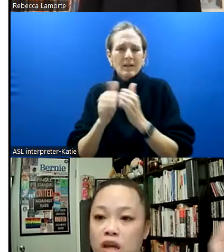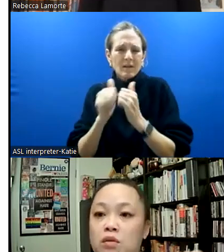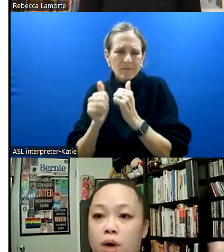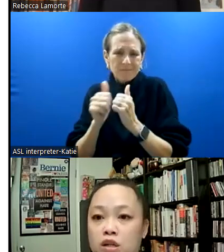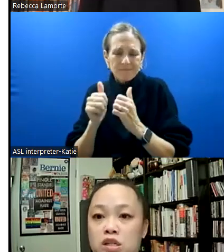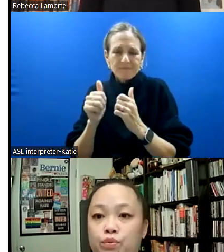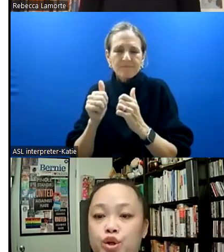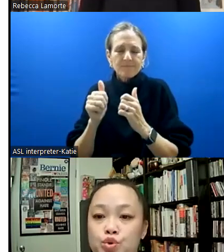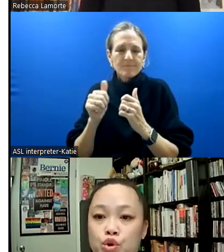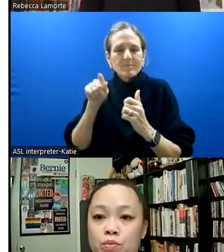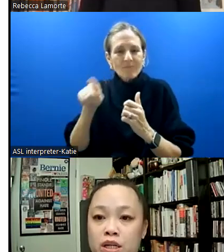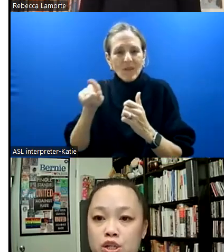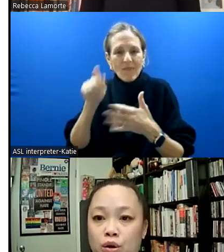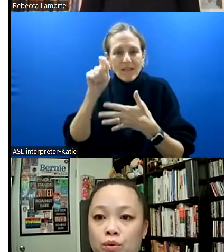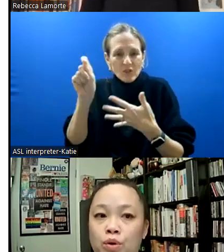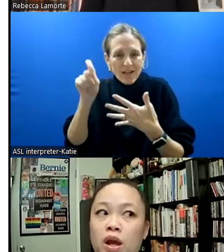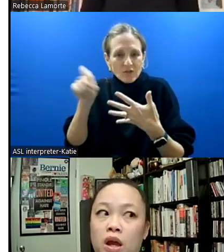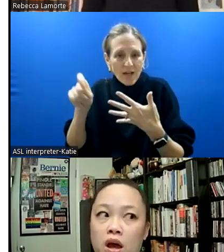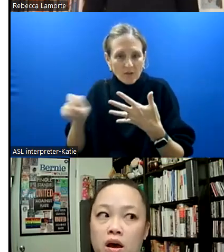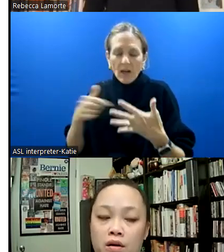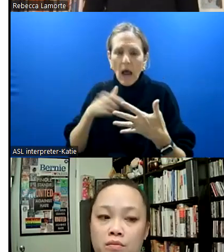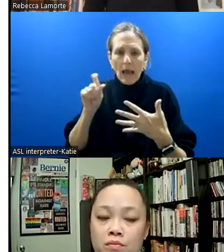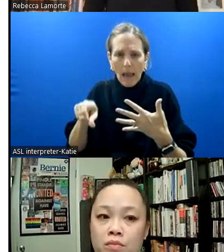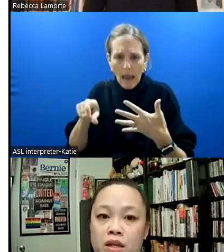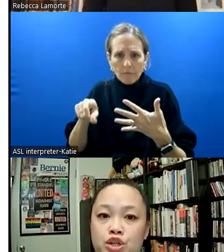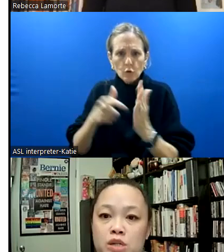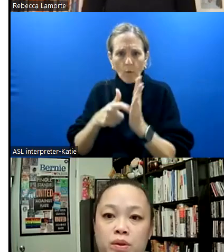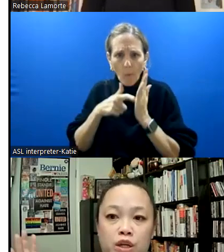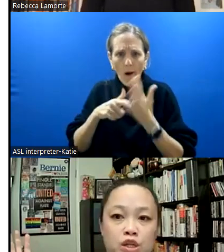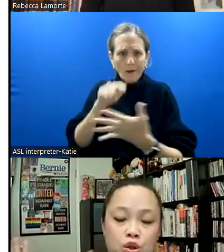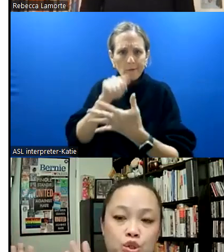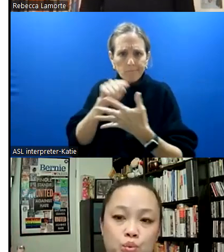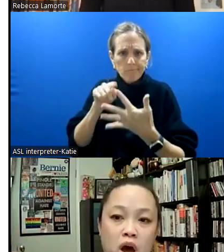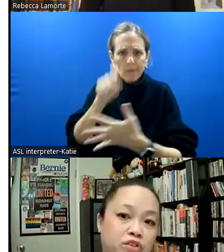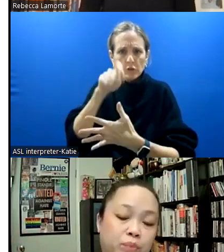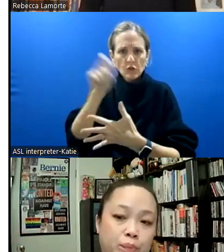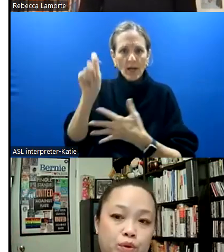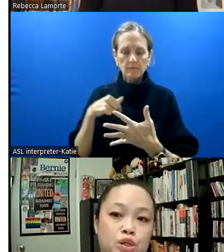checking the boxes of what you normally do. And it's just, but there's this whole swath of people.